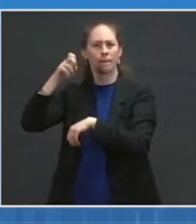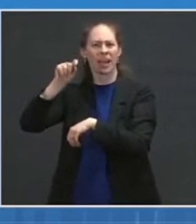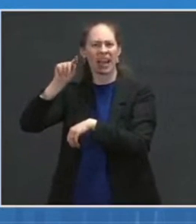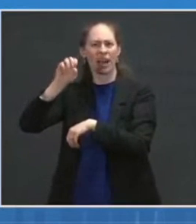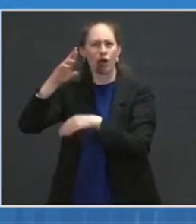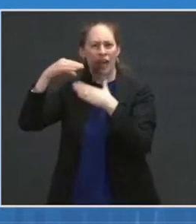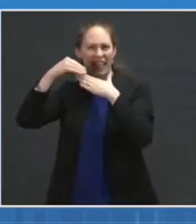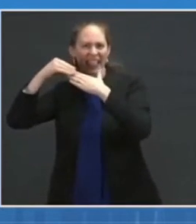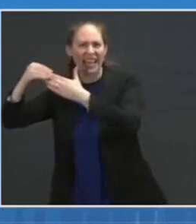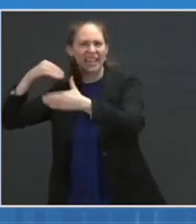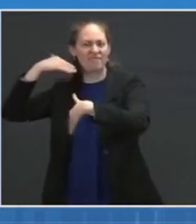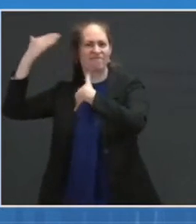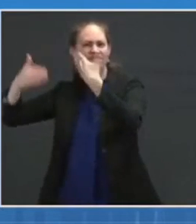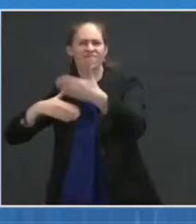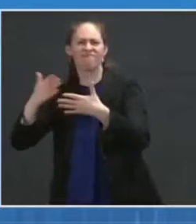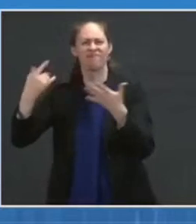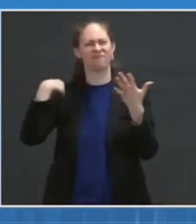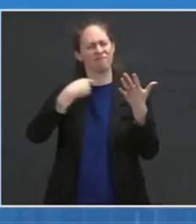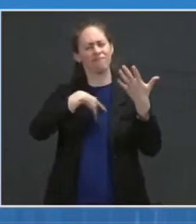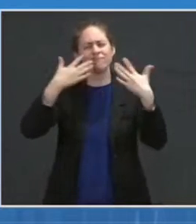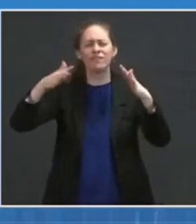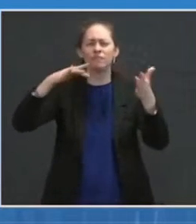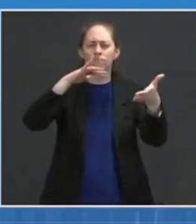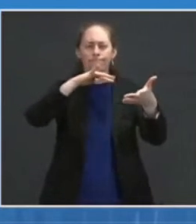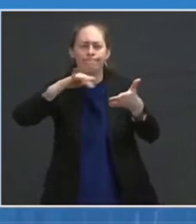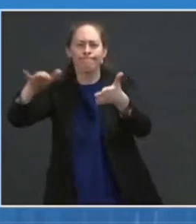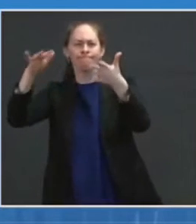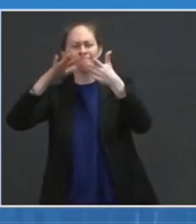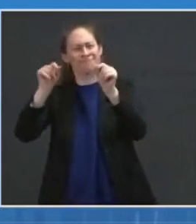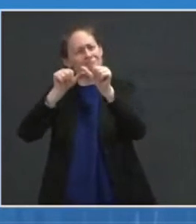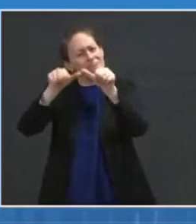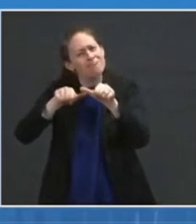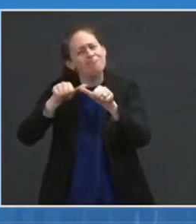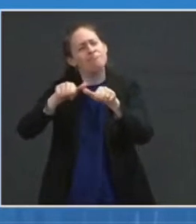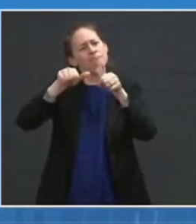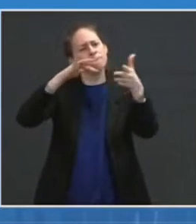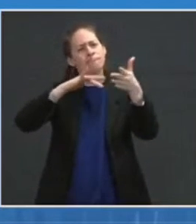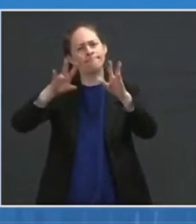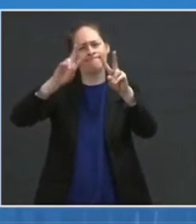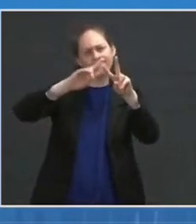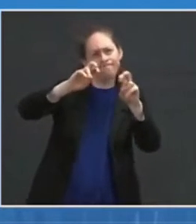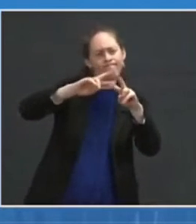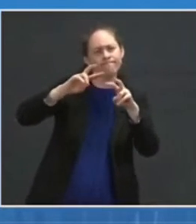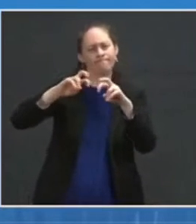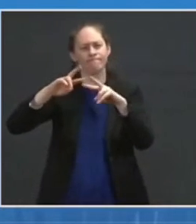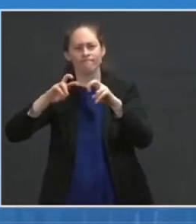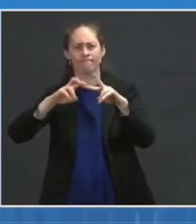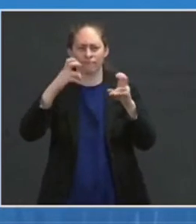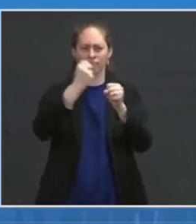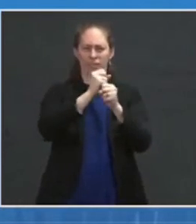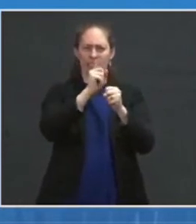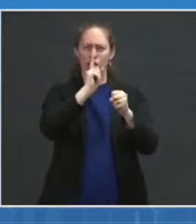PETER MARX, PEOPLE LIKE DR. FAUCI, DR. WALENSKY, LOVE LOOKING AT THIS DATA AND THE